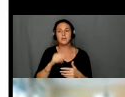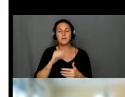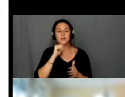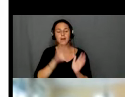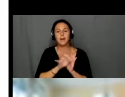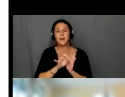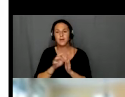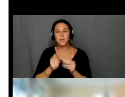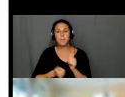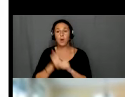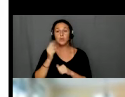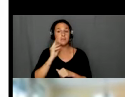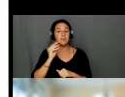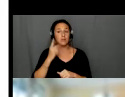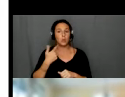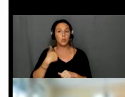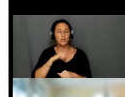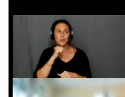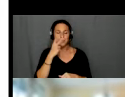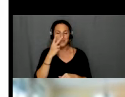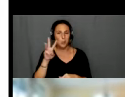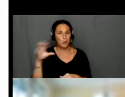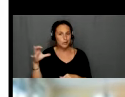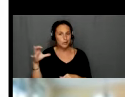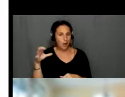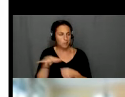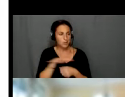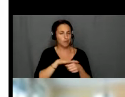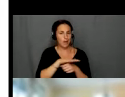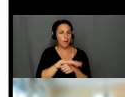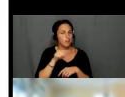We don't see workers complaints filed around this again.